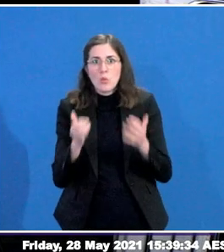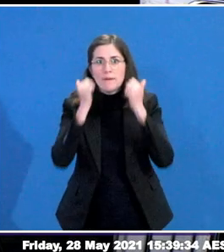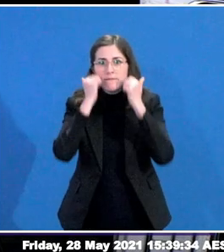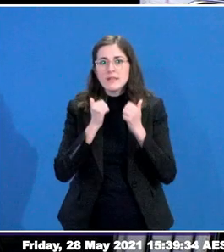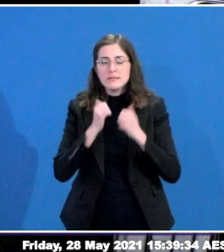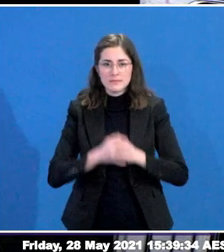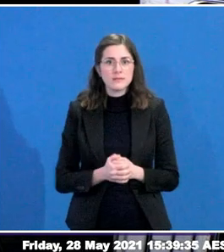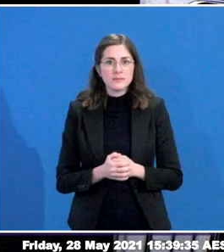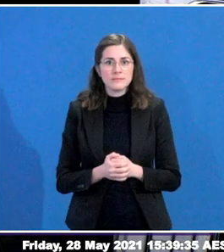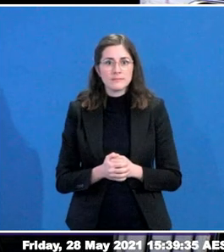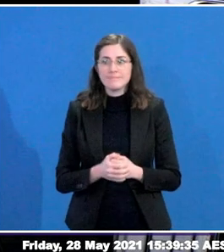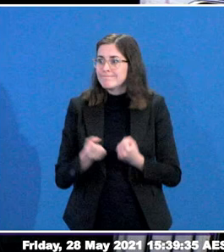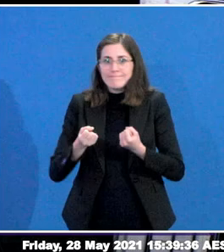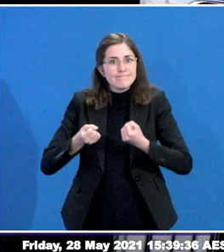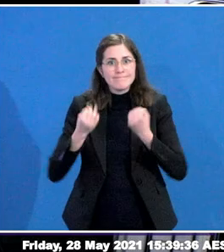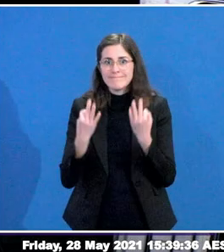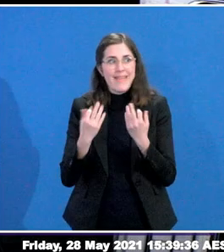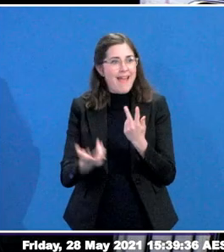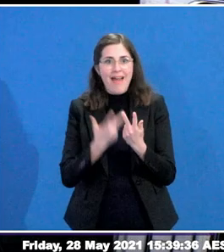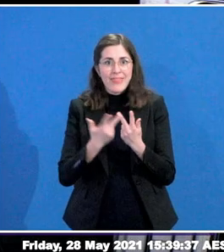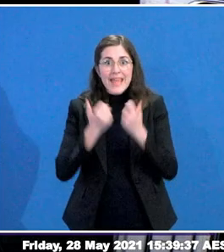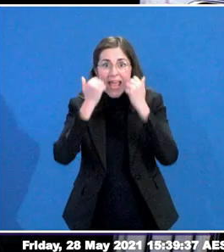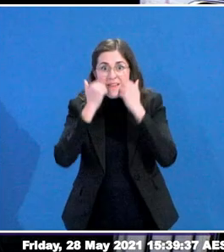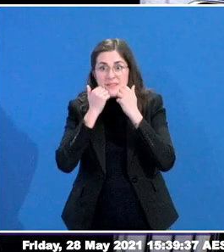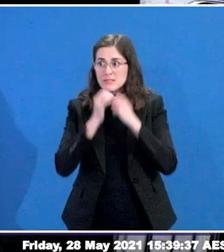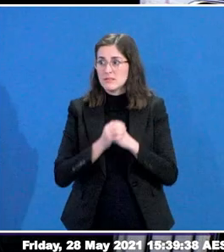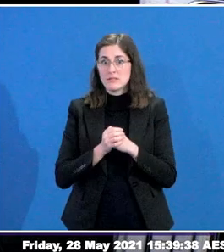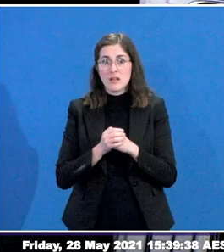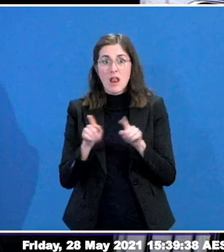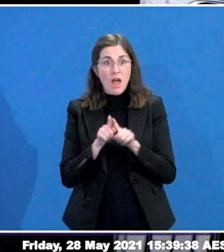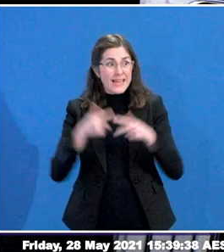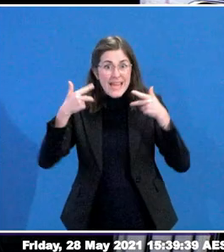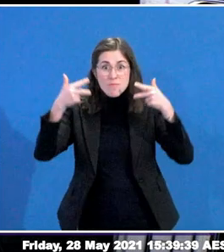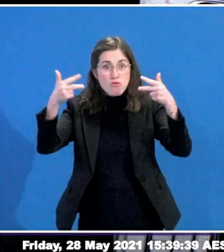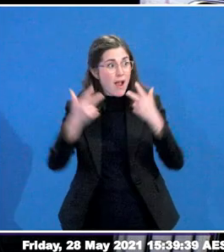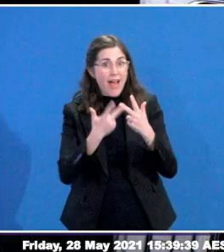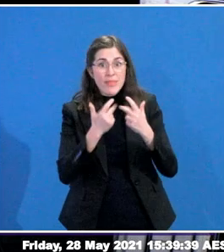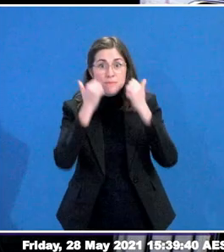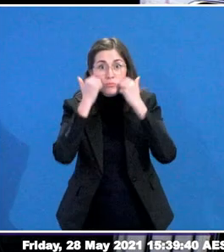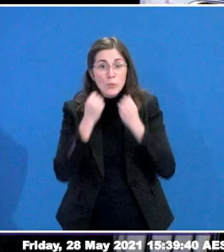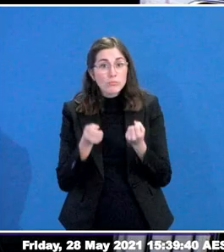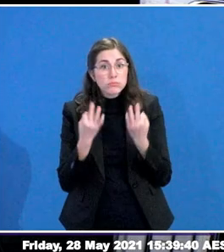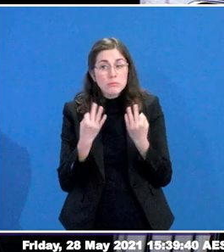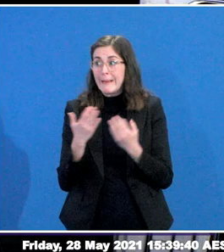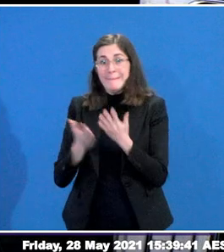In the absence of independent evidence in support of one or other of the competing witnesses, the magistrates found that they could not